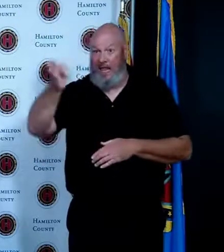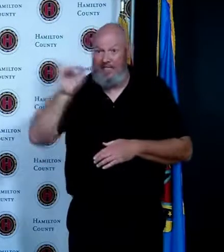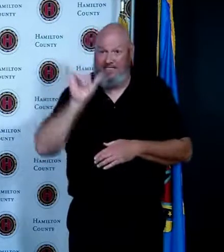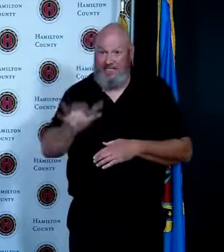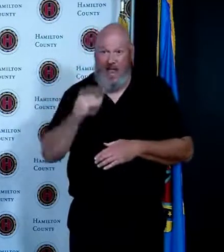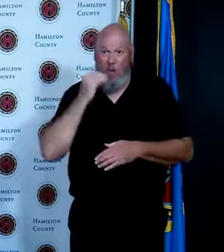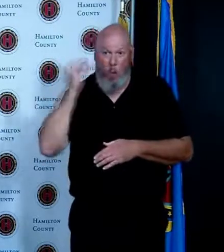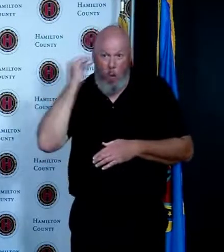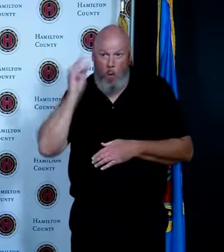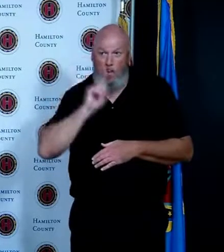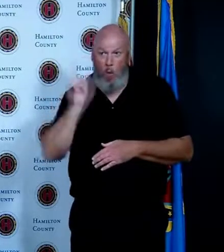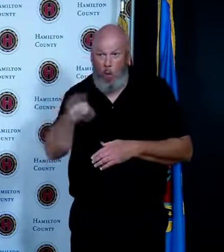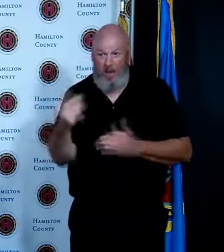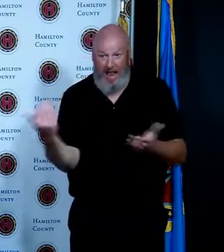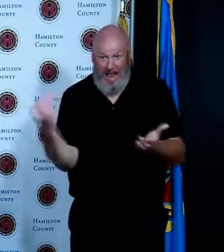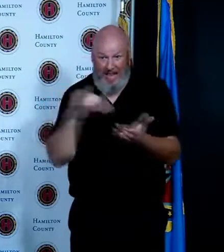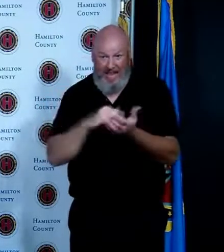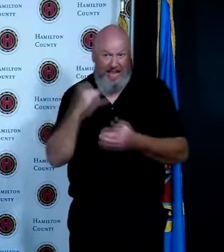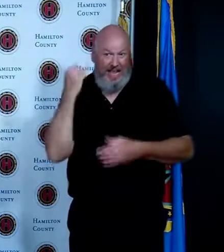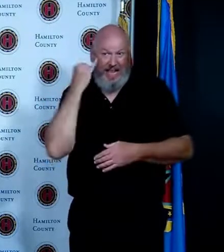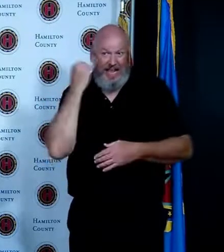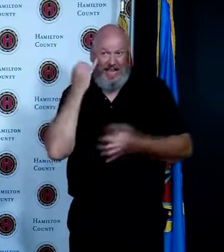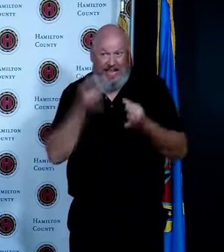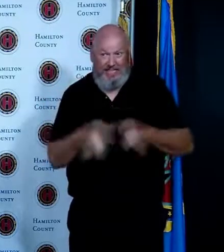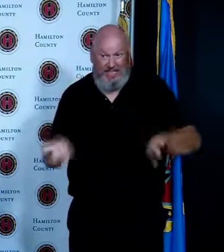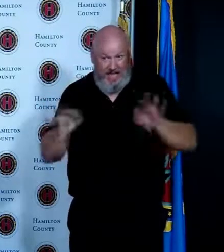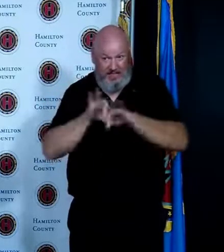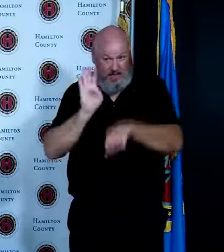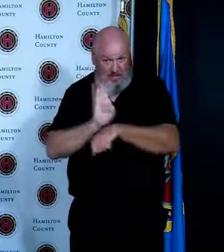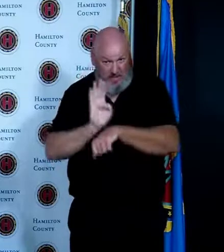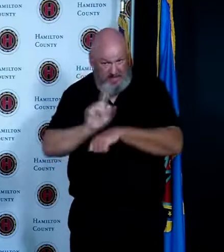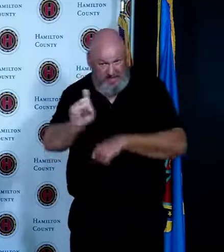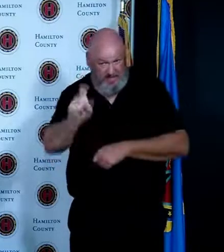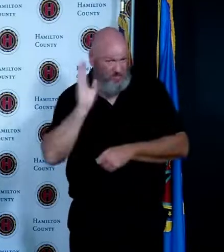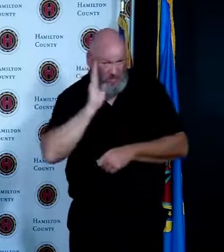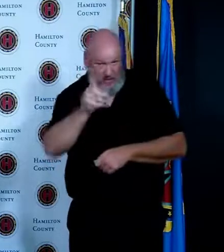different parts of the county having more compliance or not I think I think